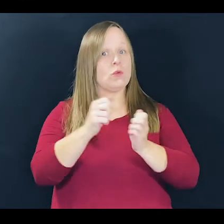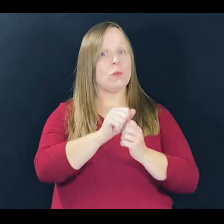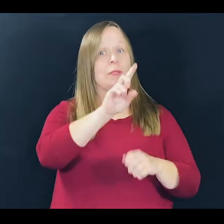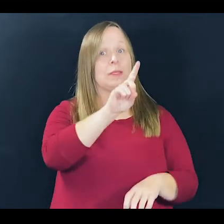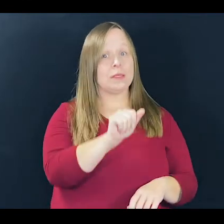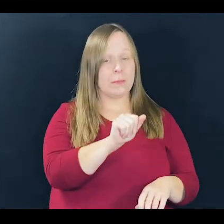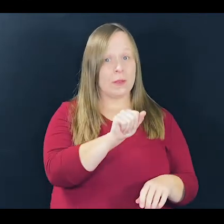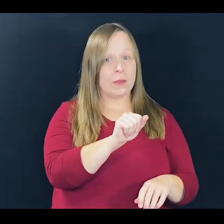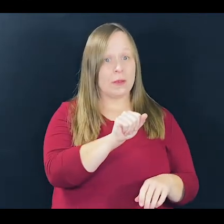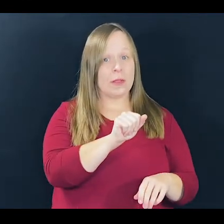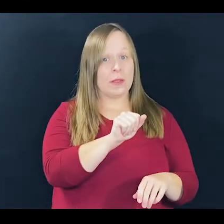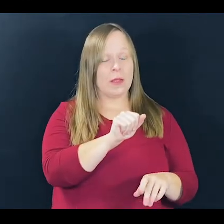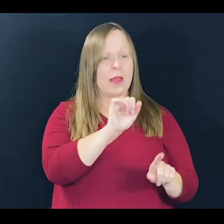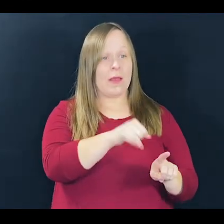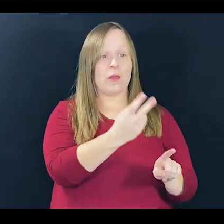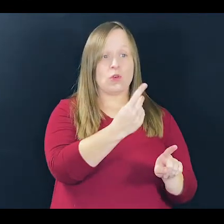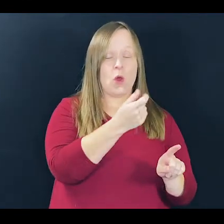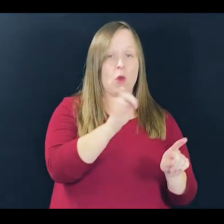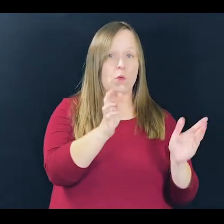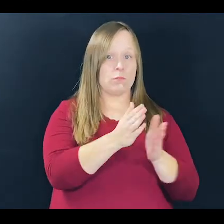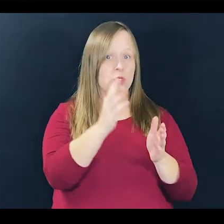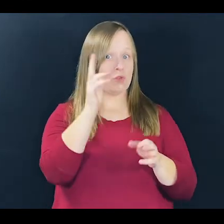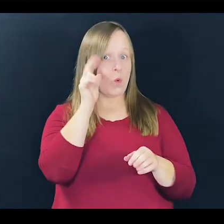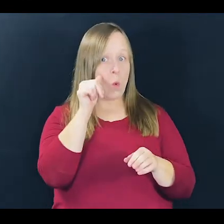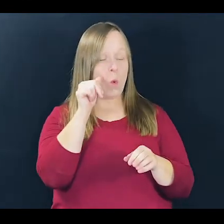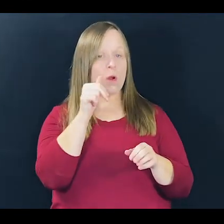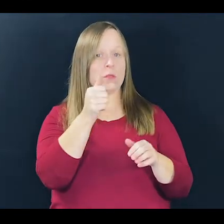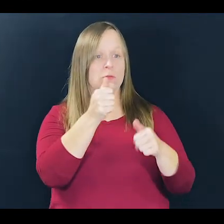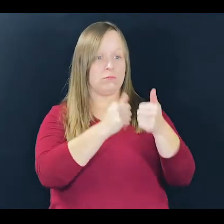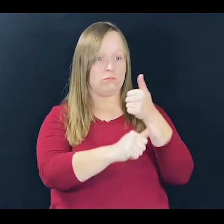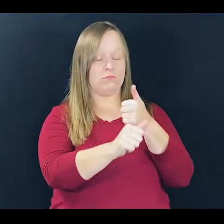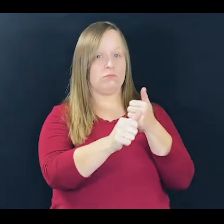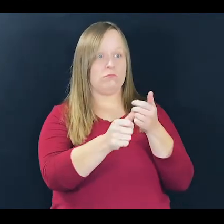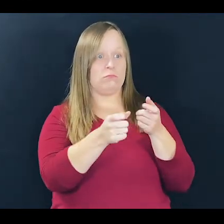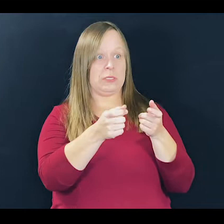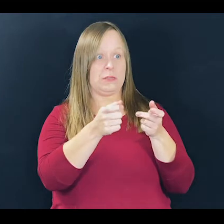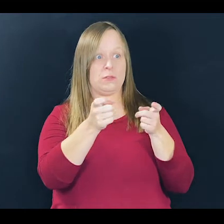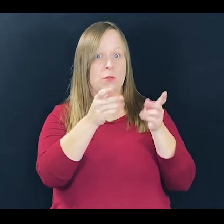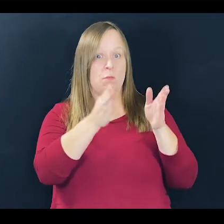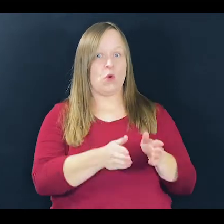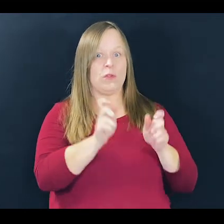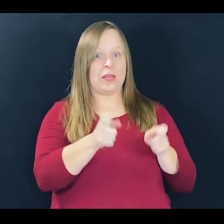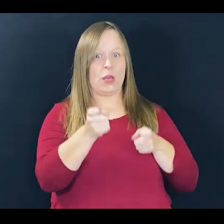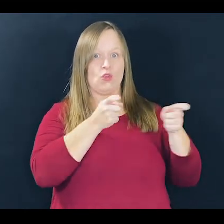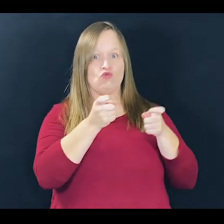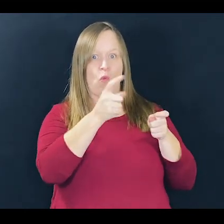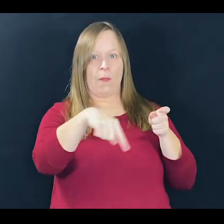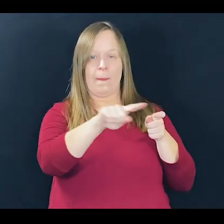with a disability and the dog or miniature horse is under the handlers control.